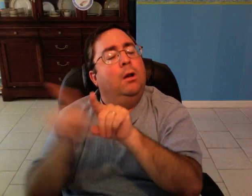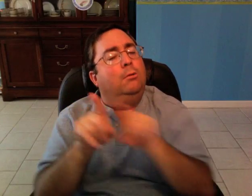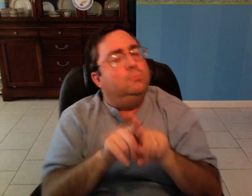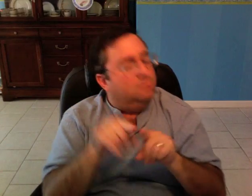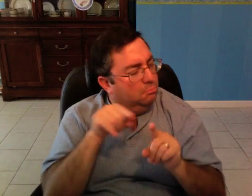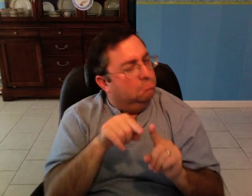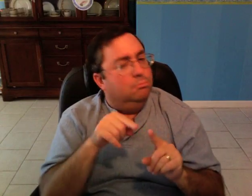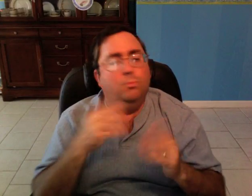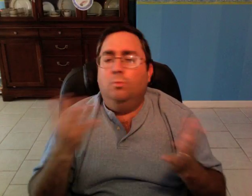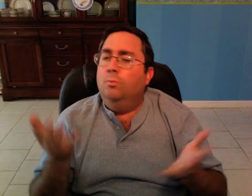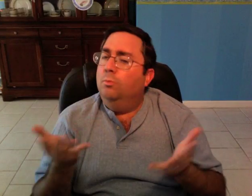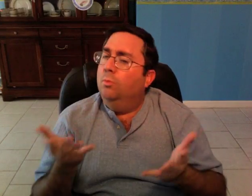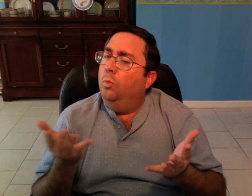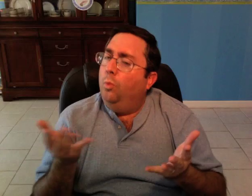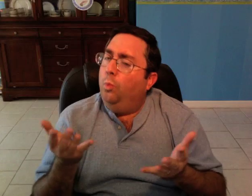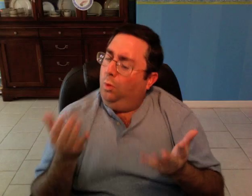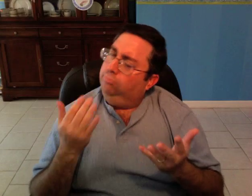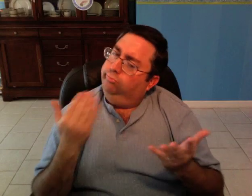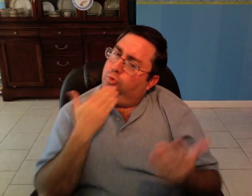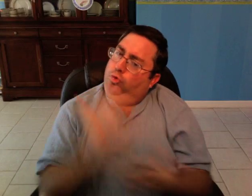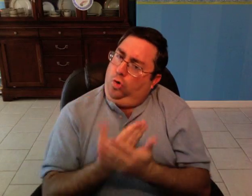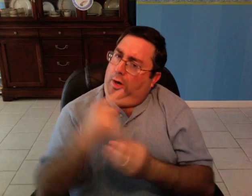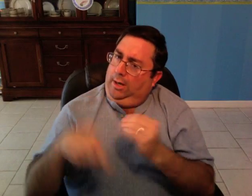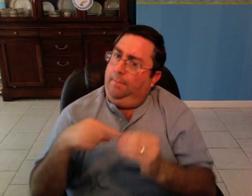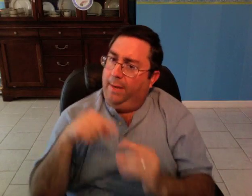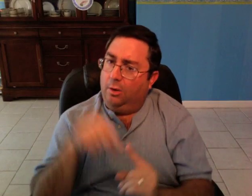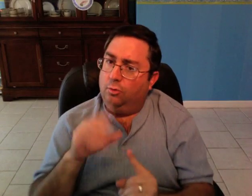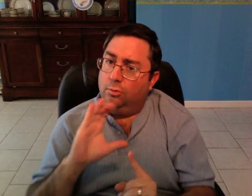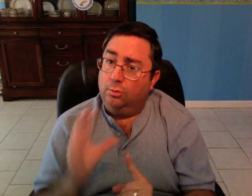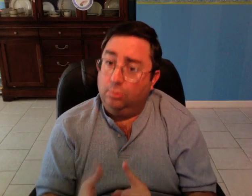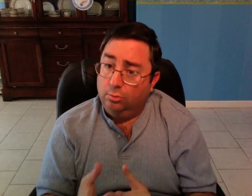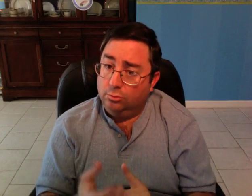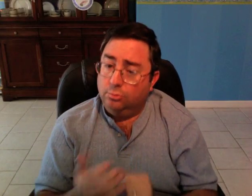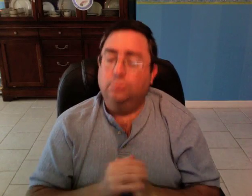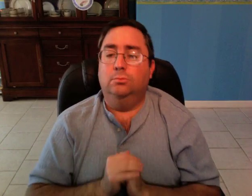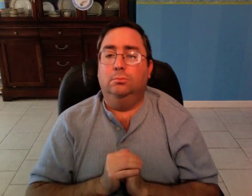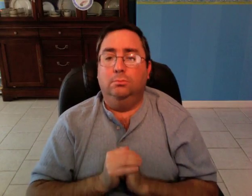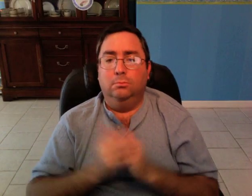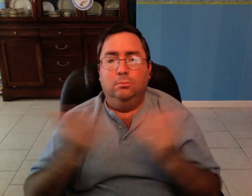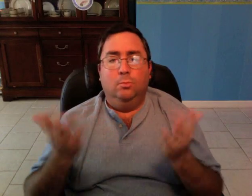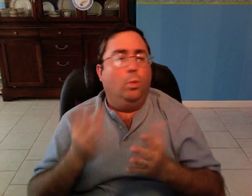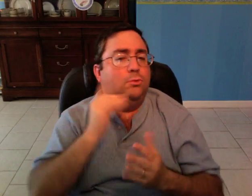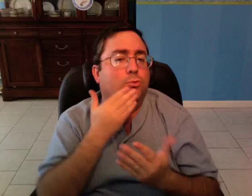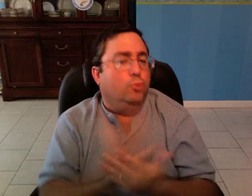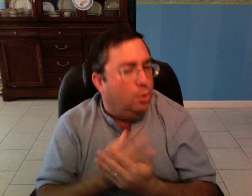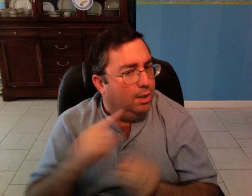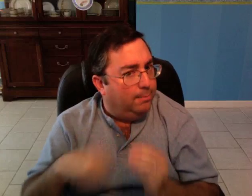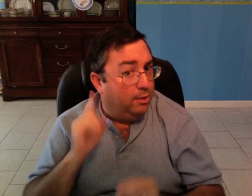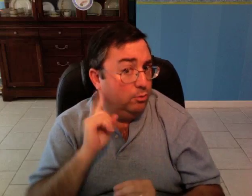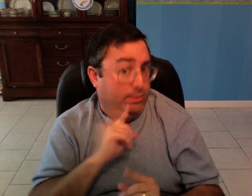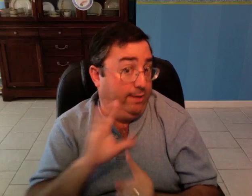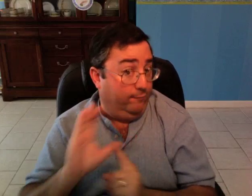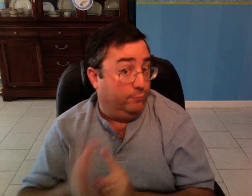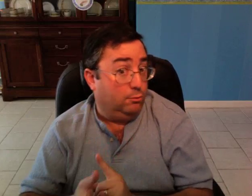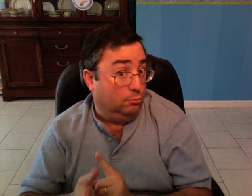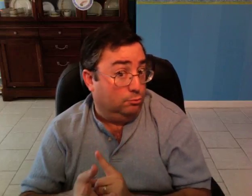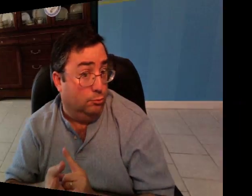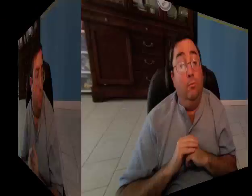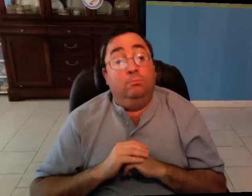but also a valuation -- seeing what is good about one's own culture. What is GOOD about Deaf culture?